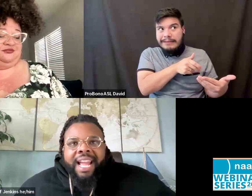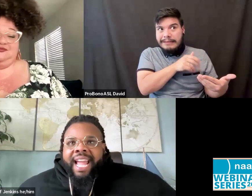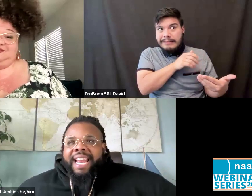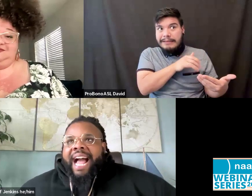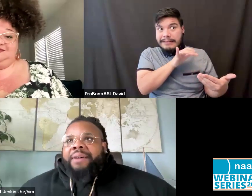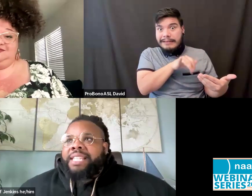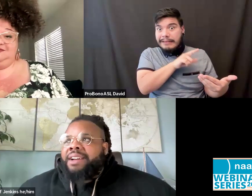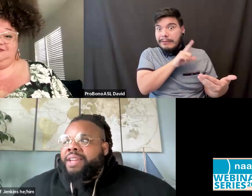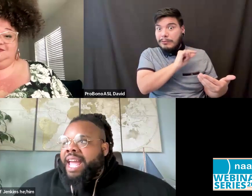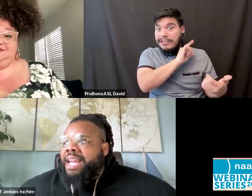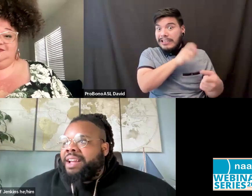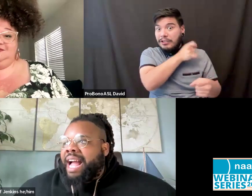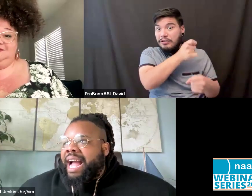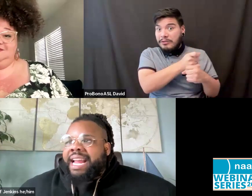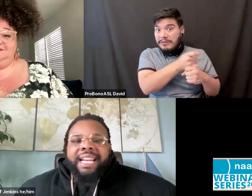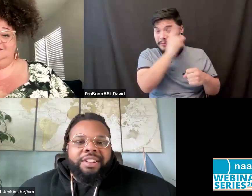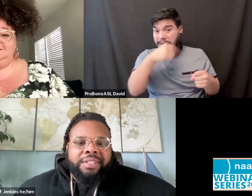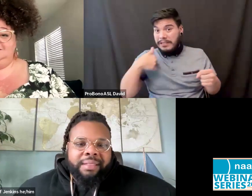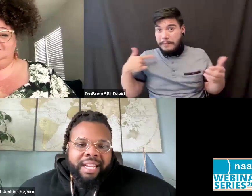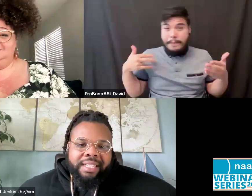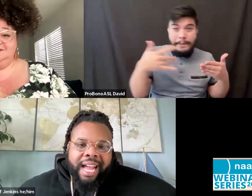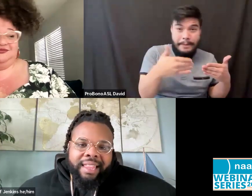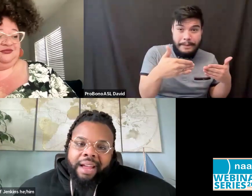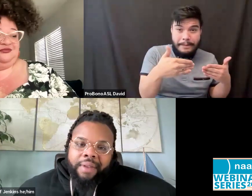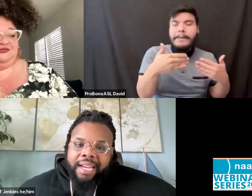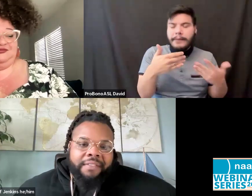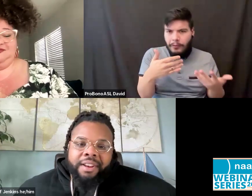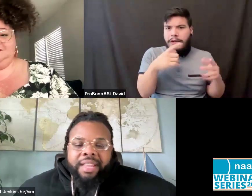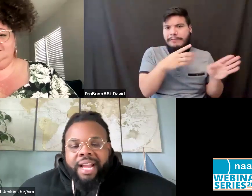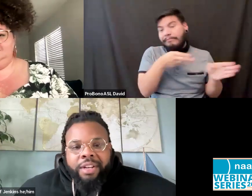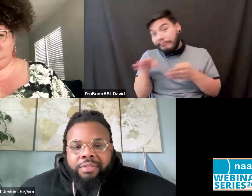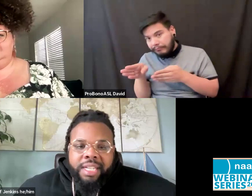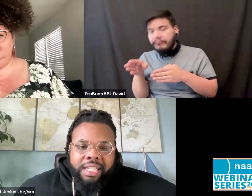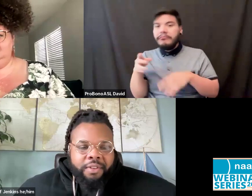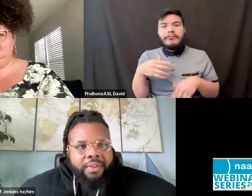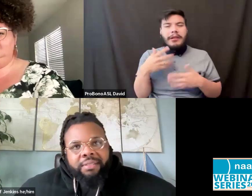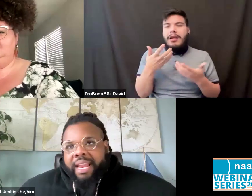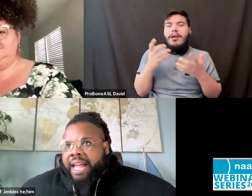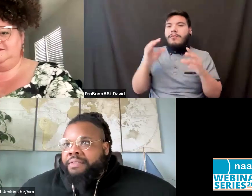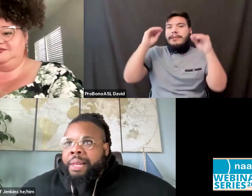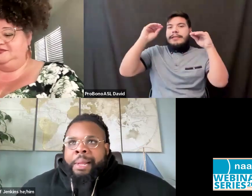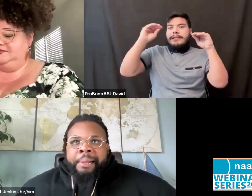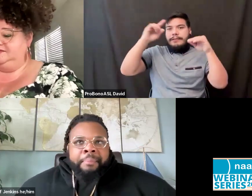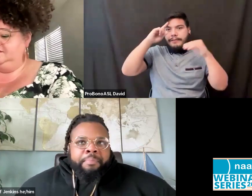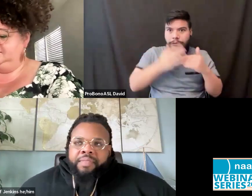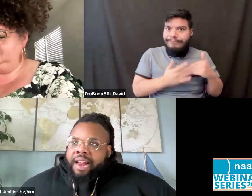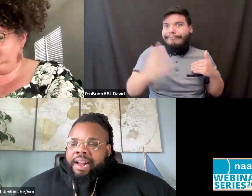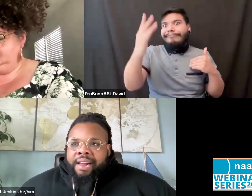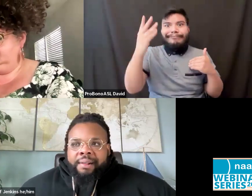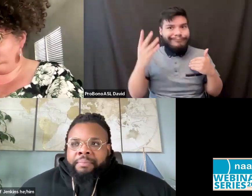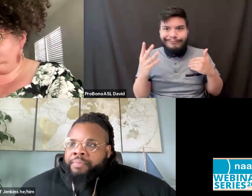And I was like, okay, I need to do something else. I definitely don't think I want to do Teacher for the rest of my life.